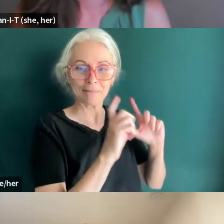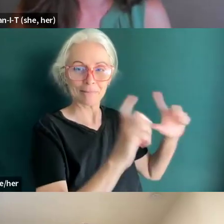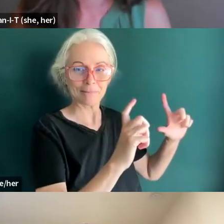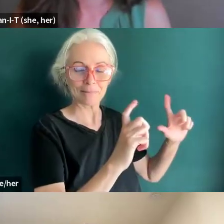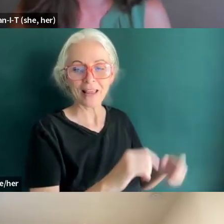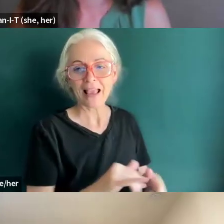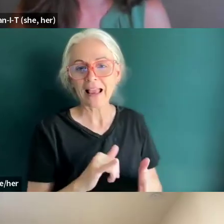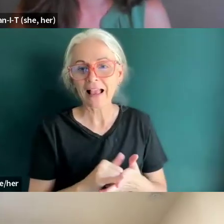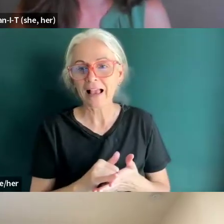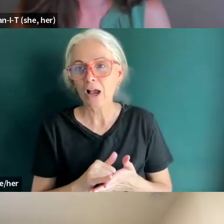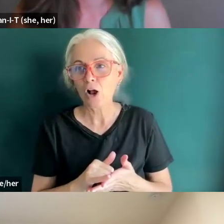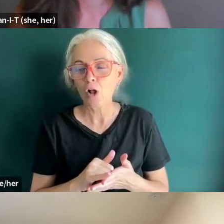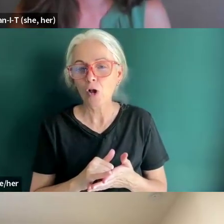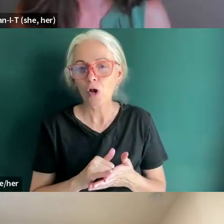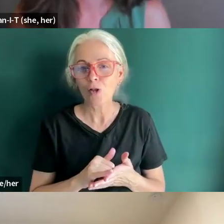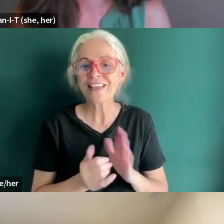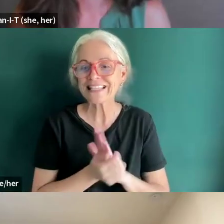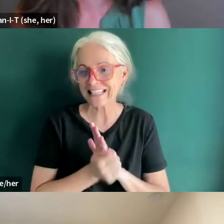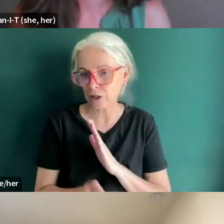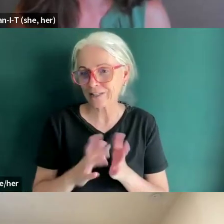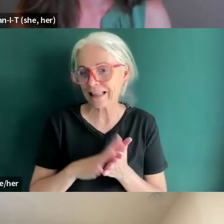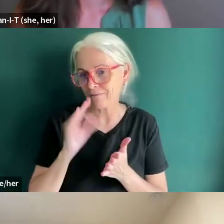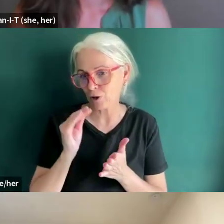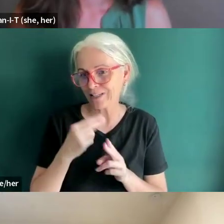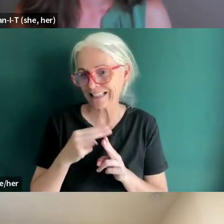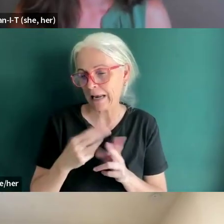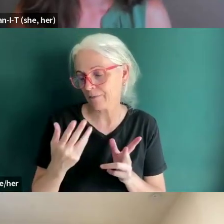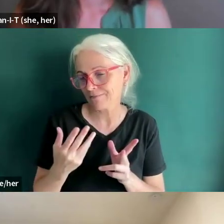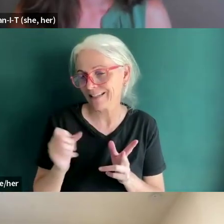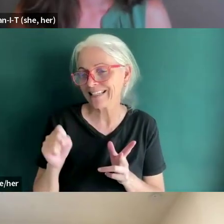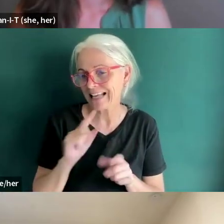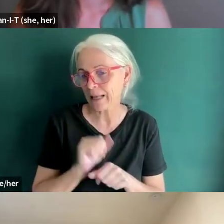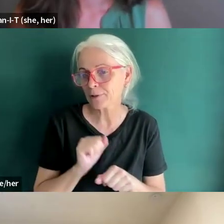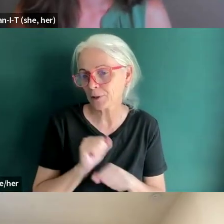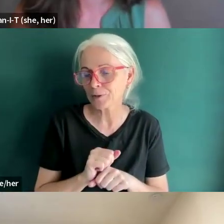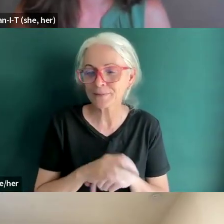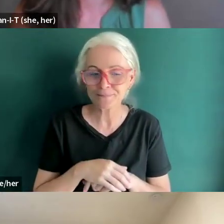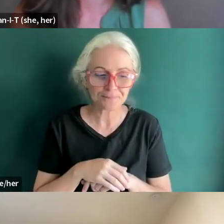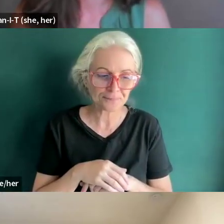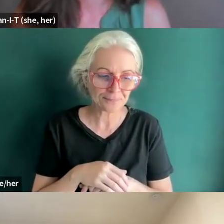the work, the skills they've learned is also named on there, so yes, absolutely.